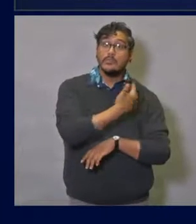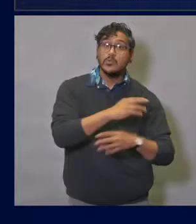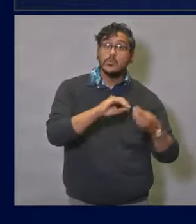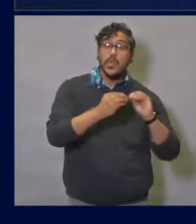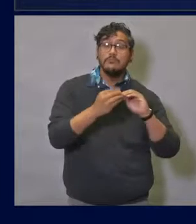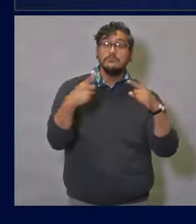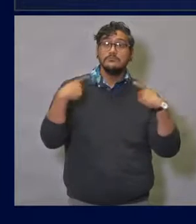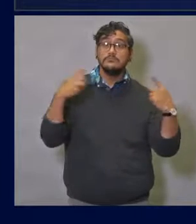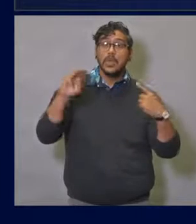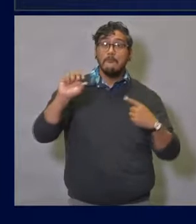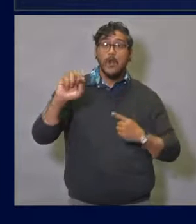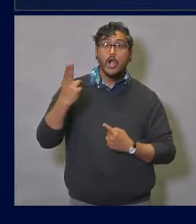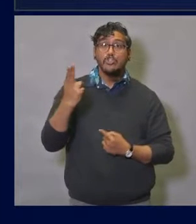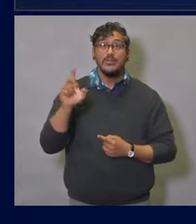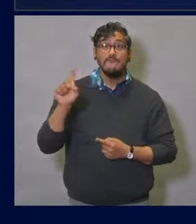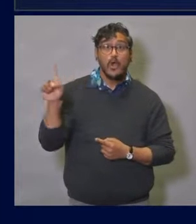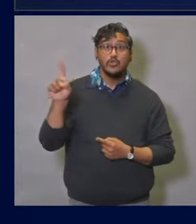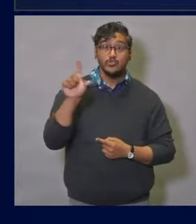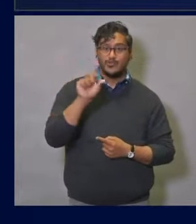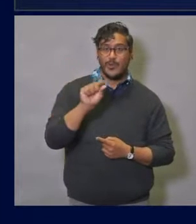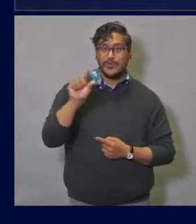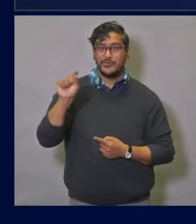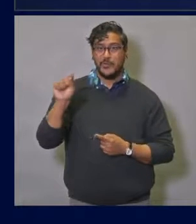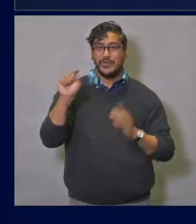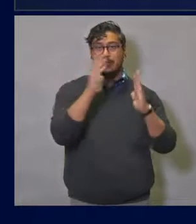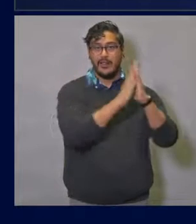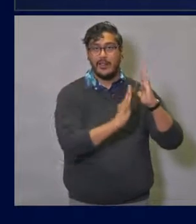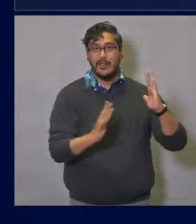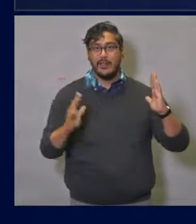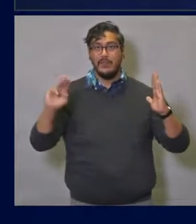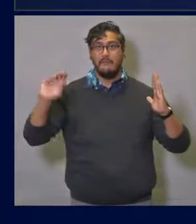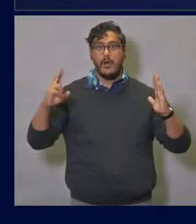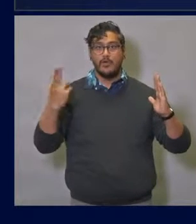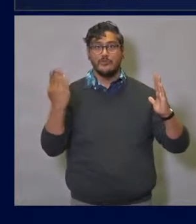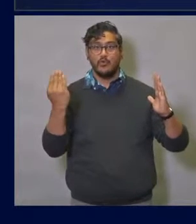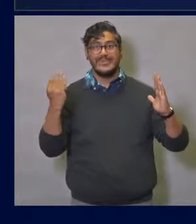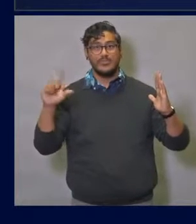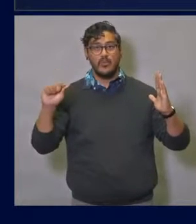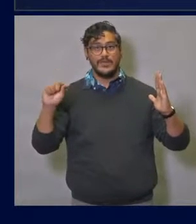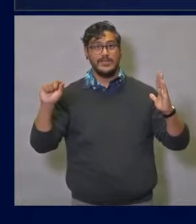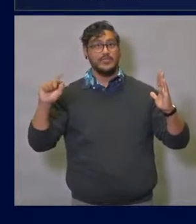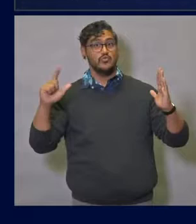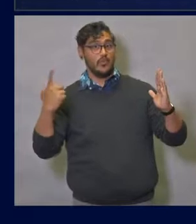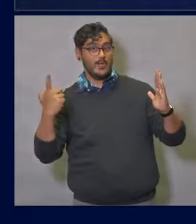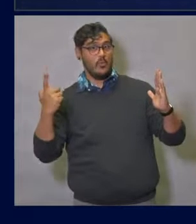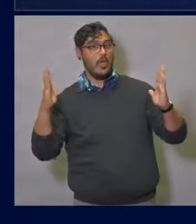THIS SHOWS A TREND LINE OF CASES, HOSPITALIZATIONS, AND